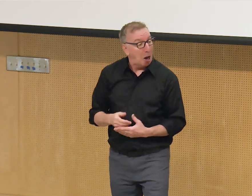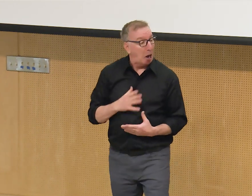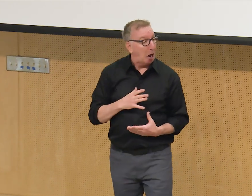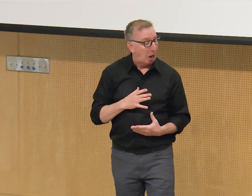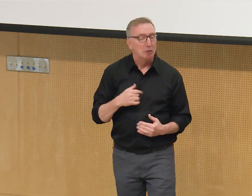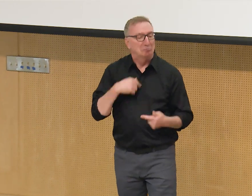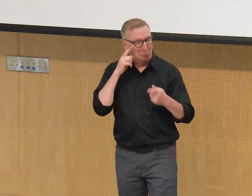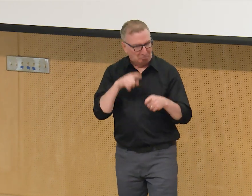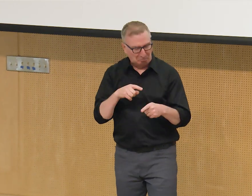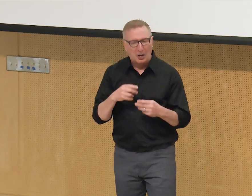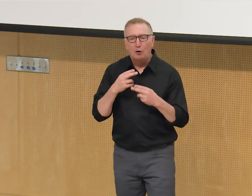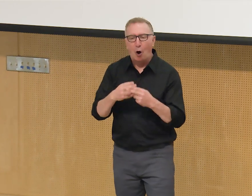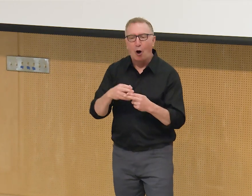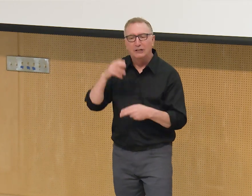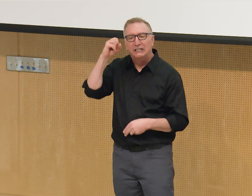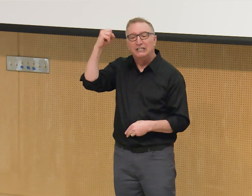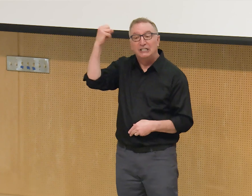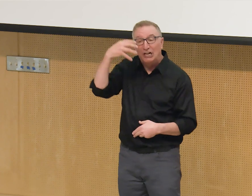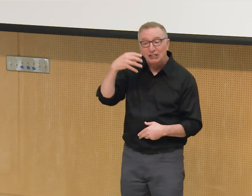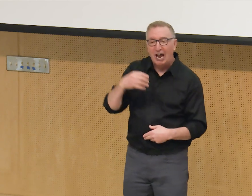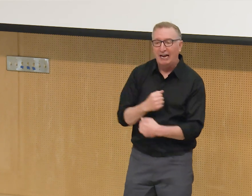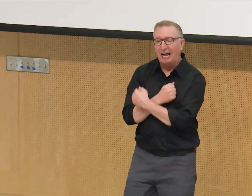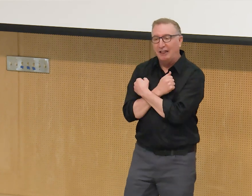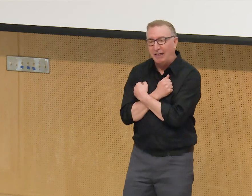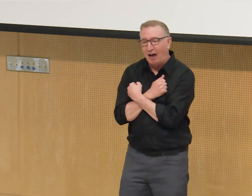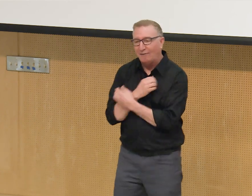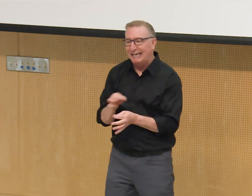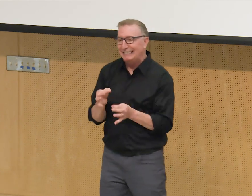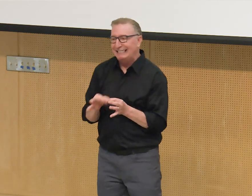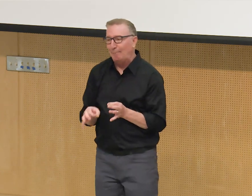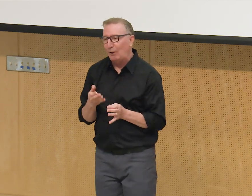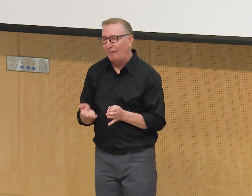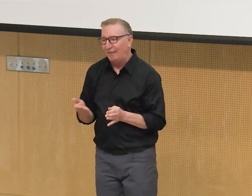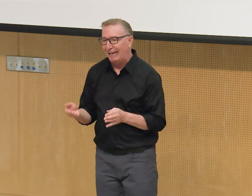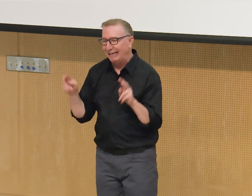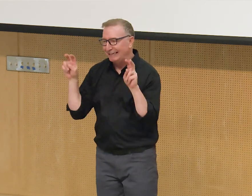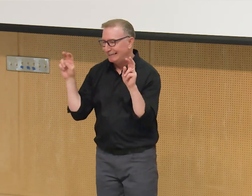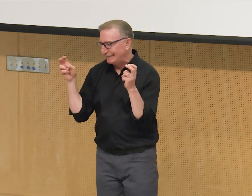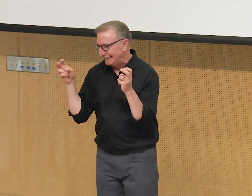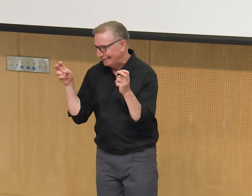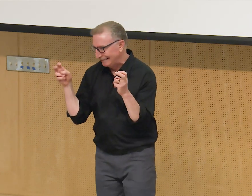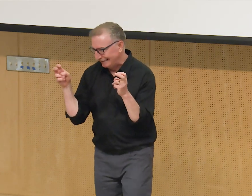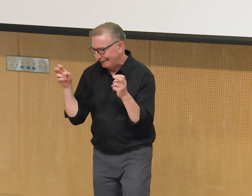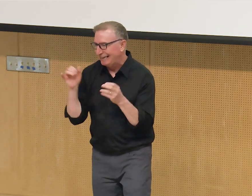who also were able to perform the lyrics. And so, we had that and we called it